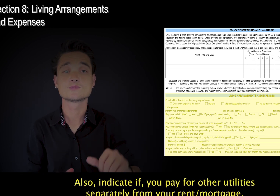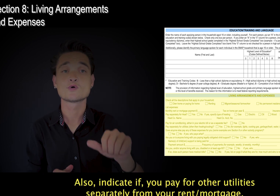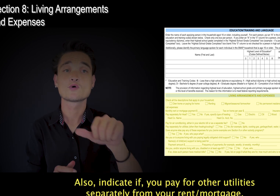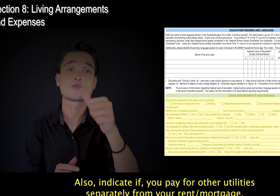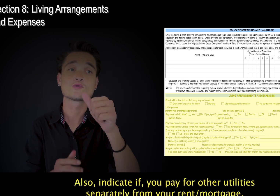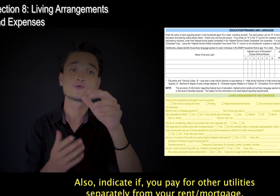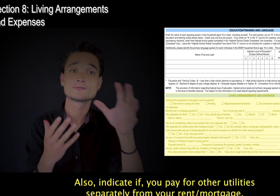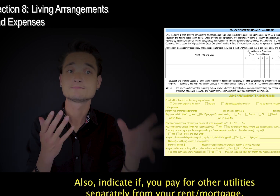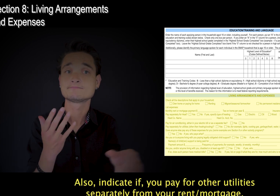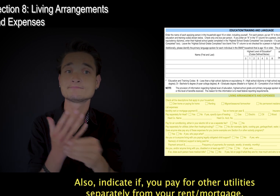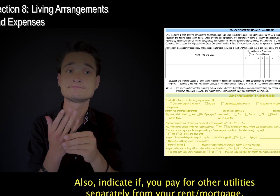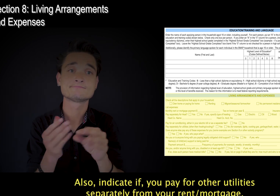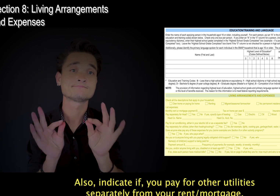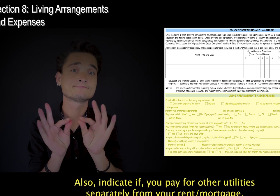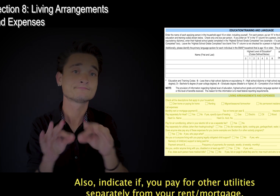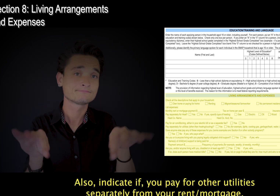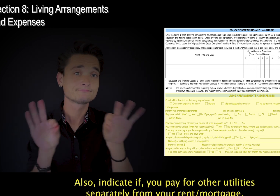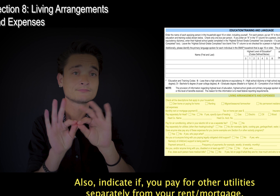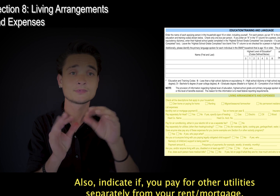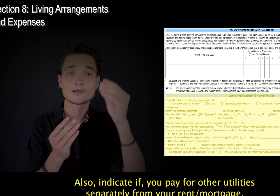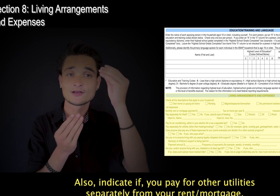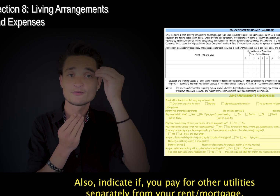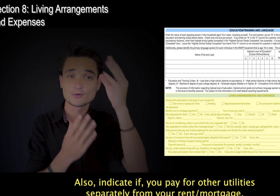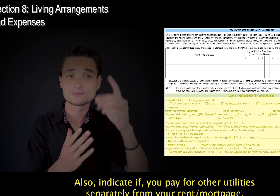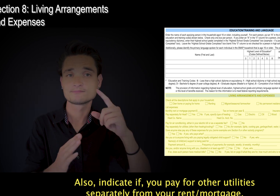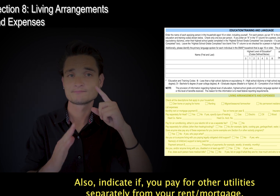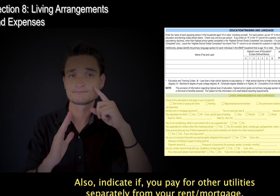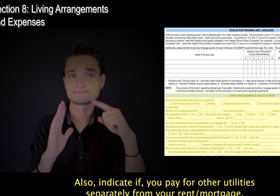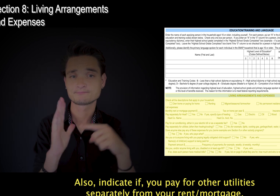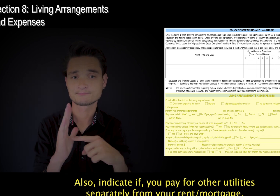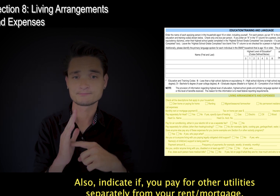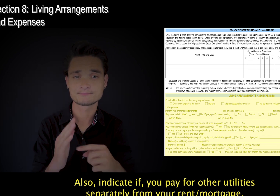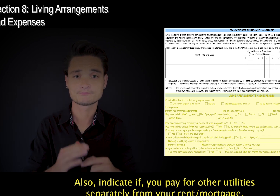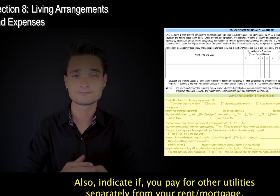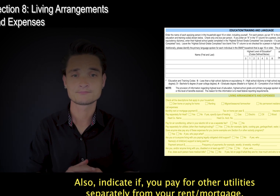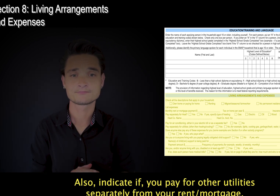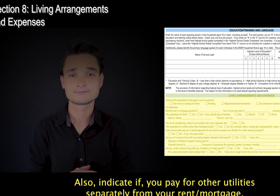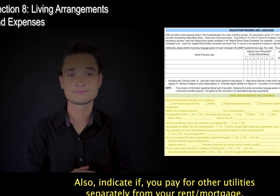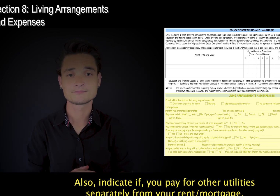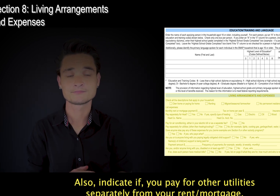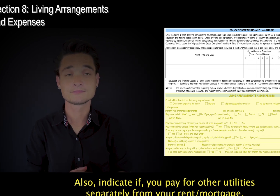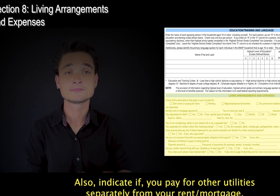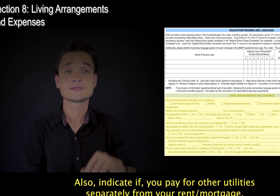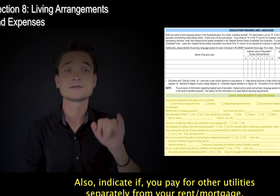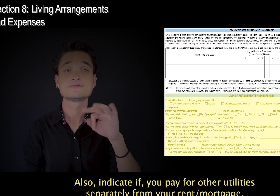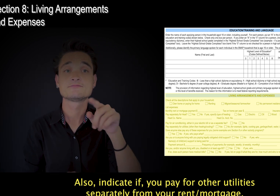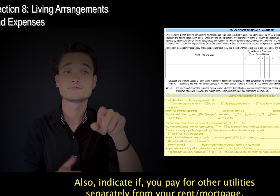Also, indicate if, you pay for other utilities separately from your rent/mortgage,